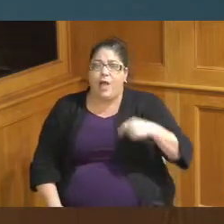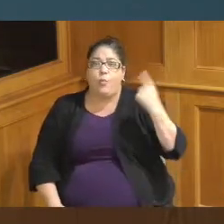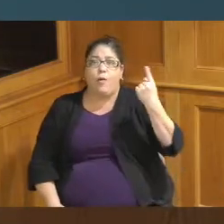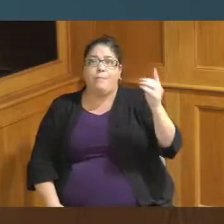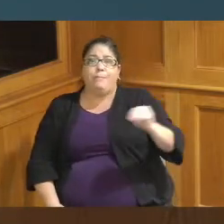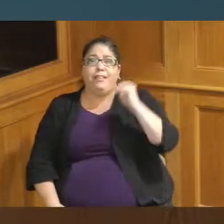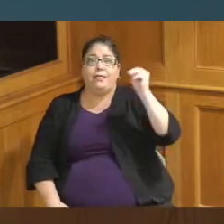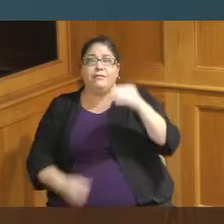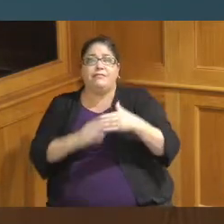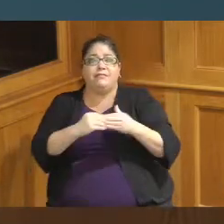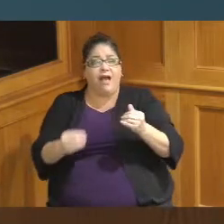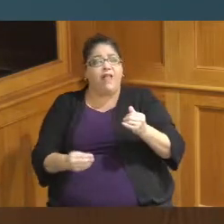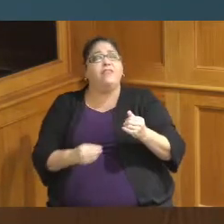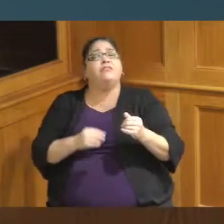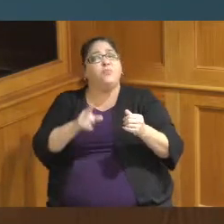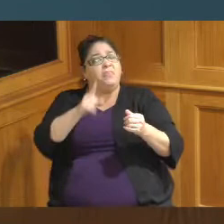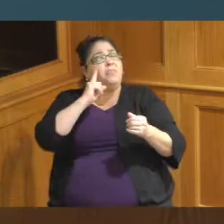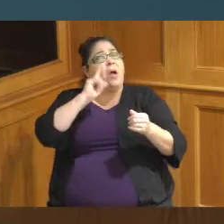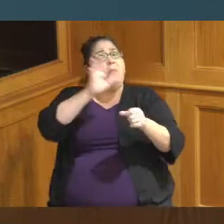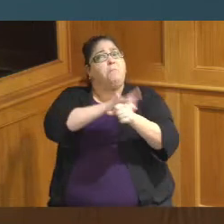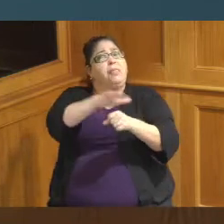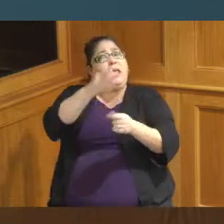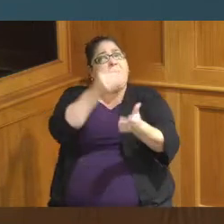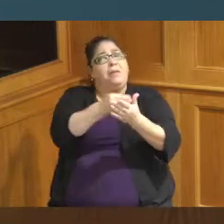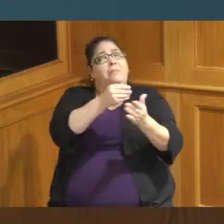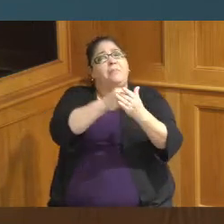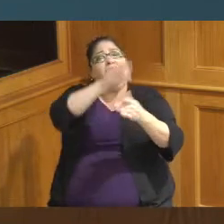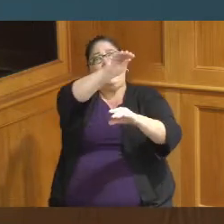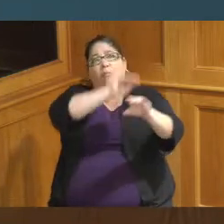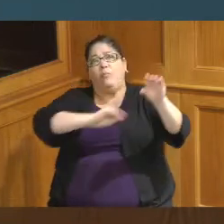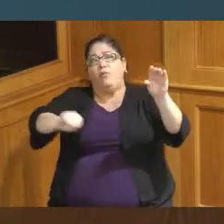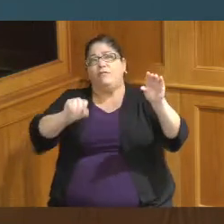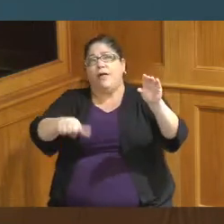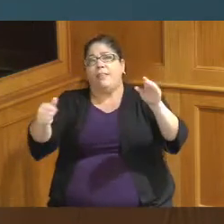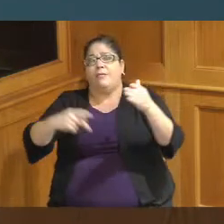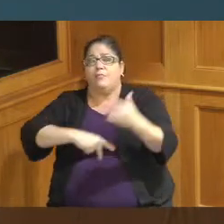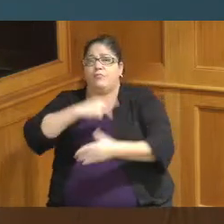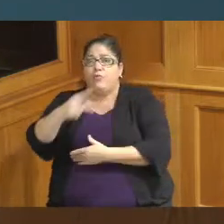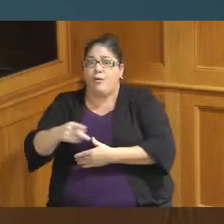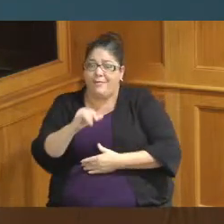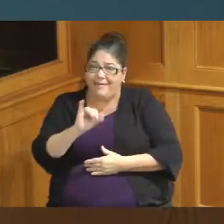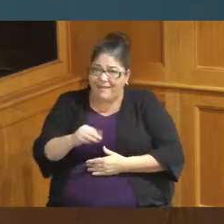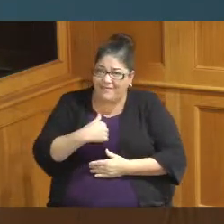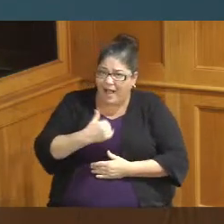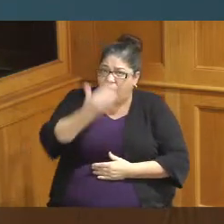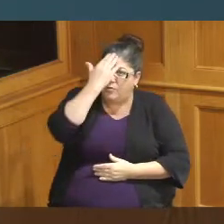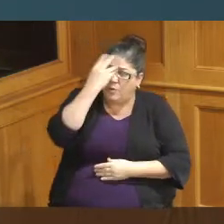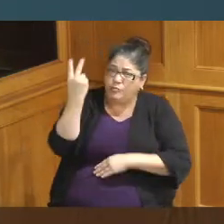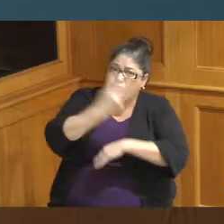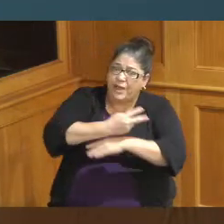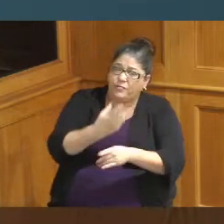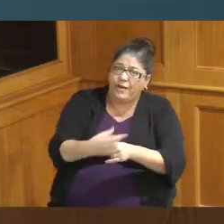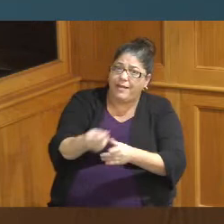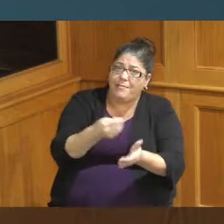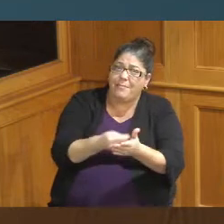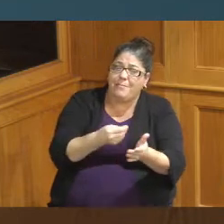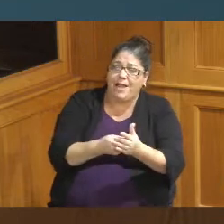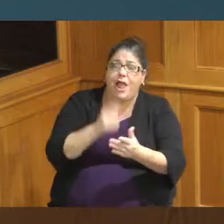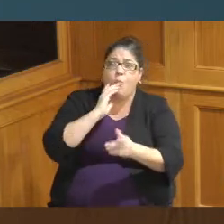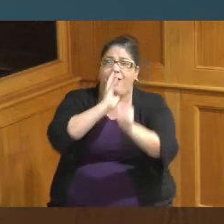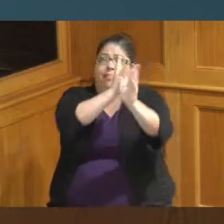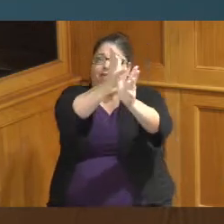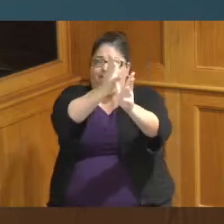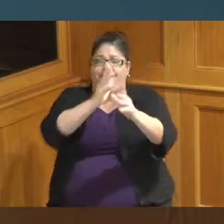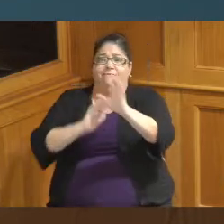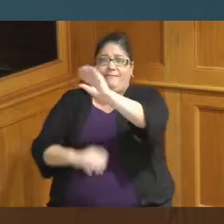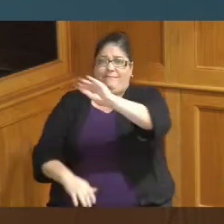it and put it to other programs and I might not have went that way had I known that 48 hours or